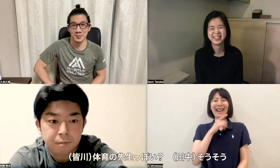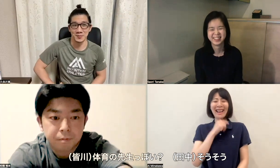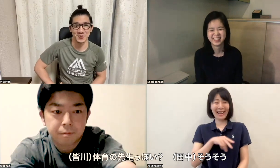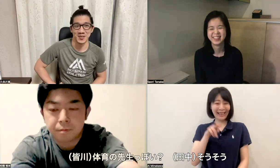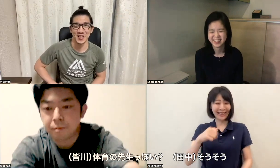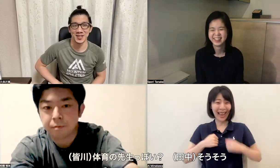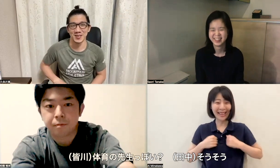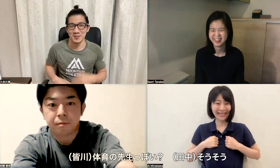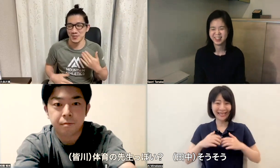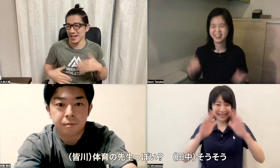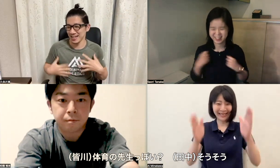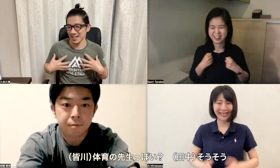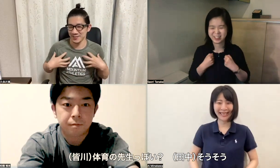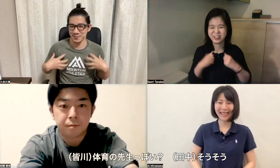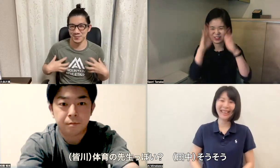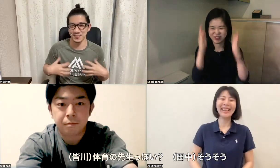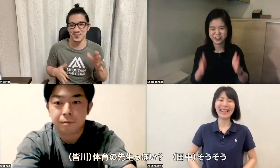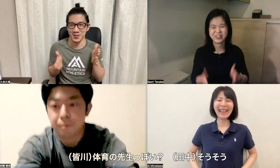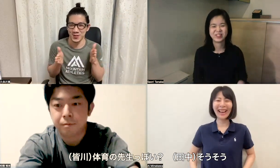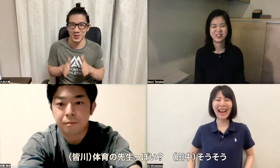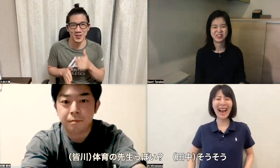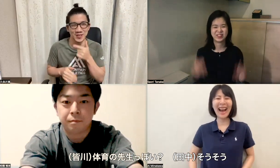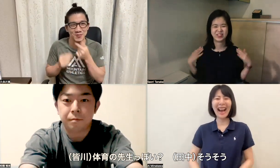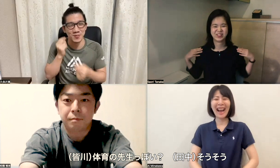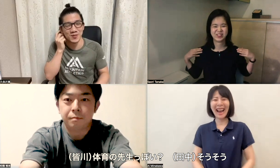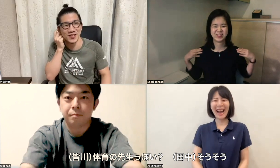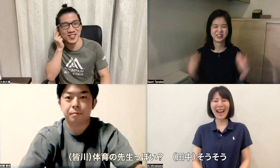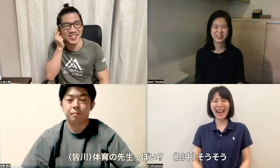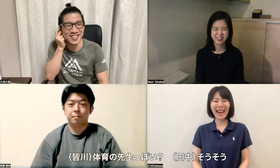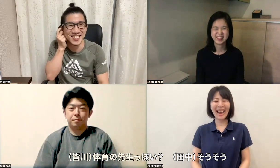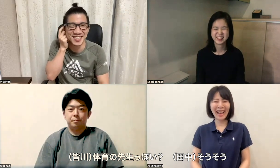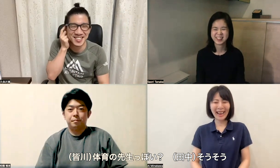(AM) Like a PE teacher? (ST) Exactlly.